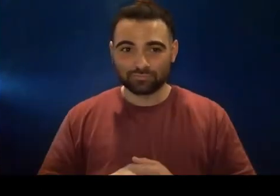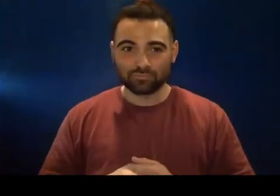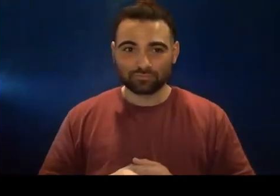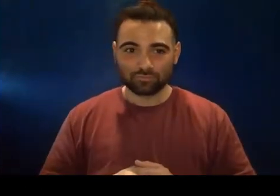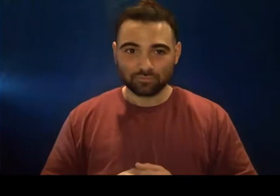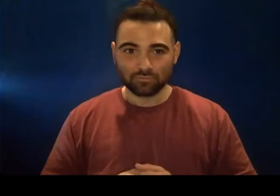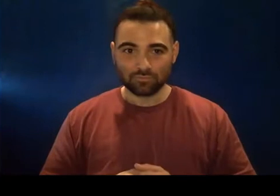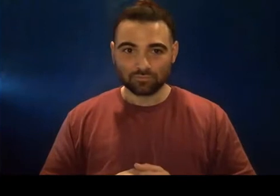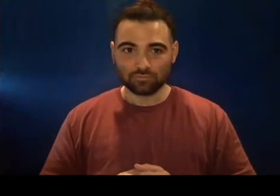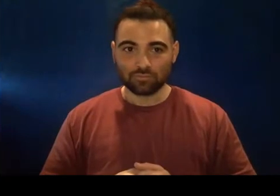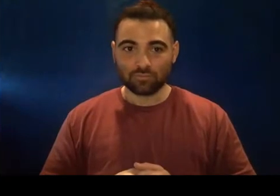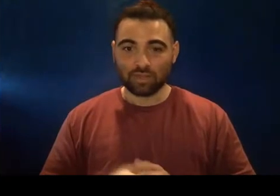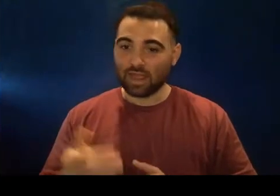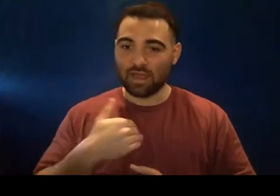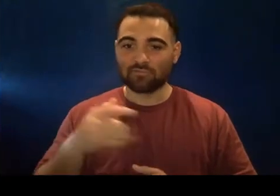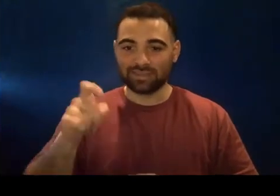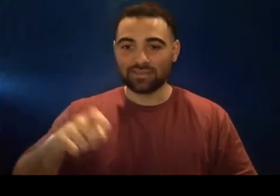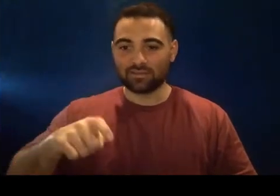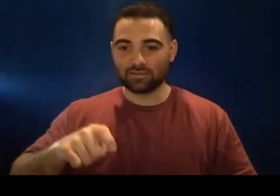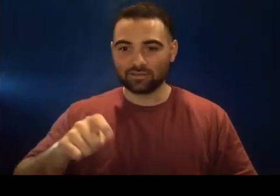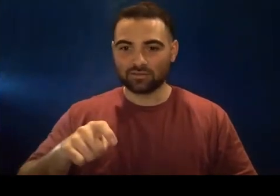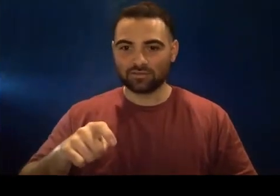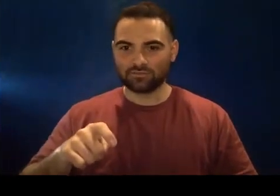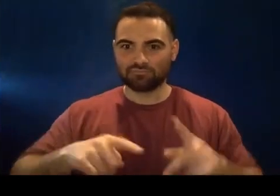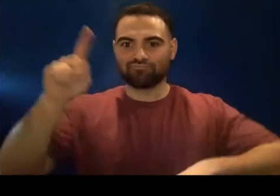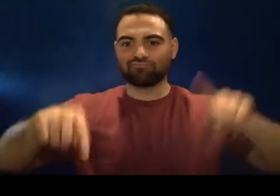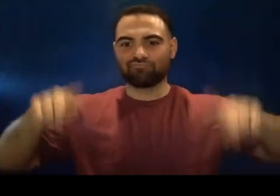that are needed for access are varied in a very large group.